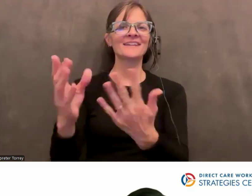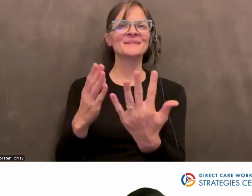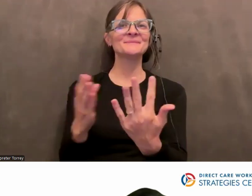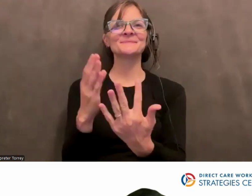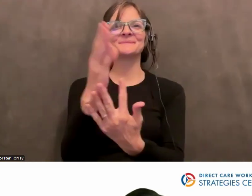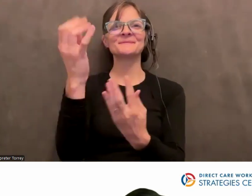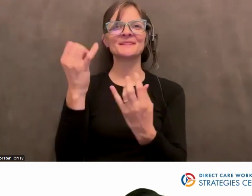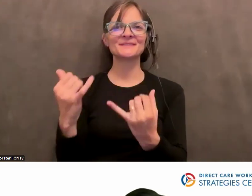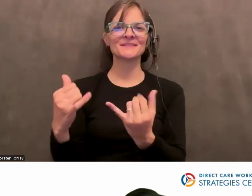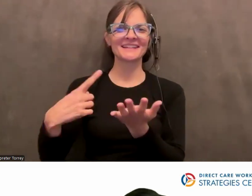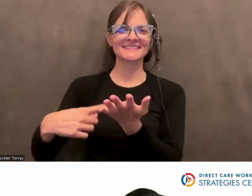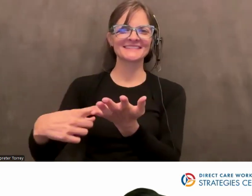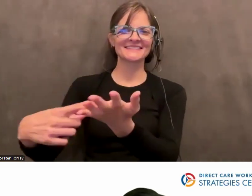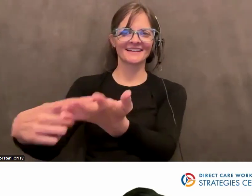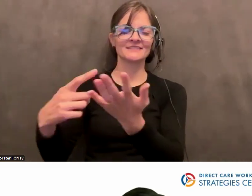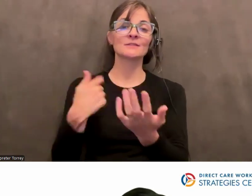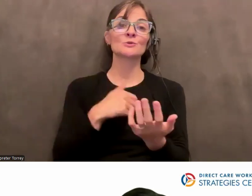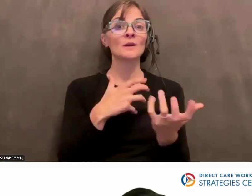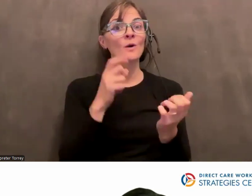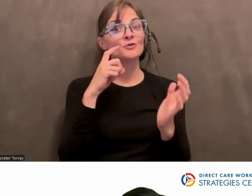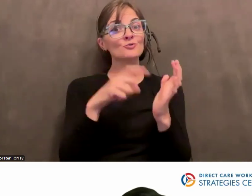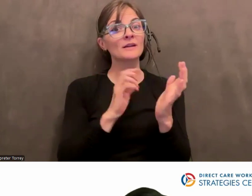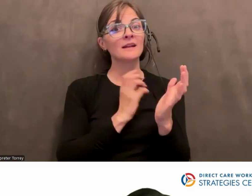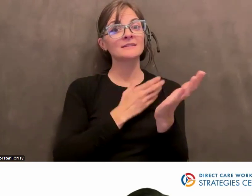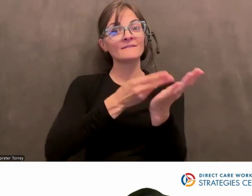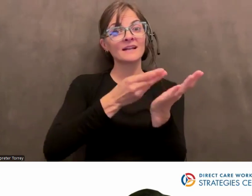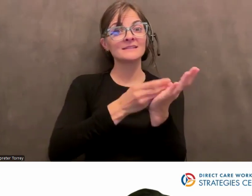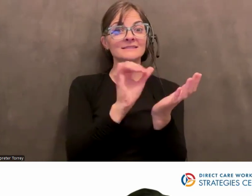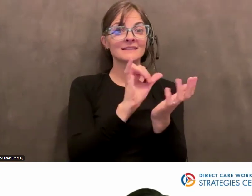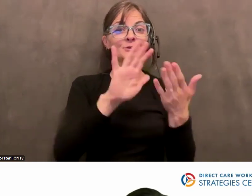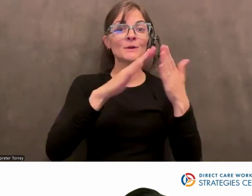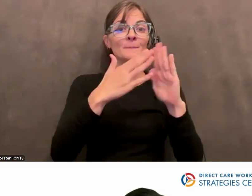of funders and our partners, the Administration for Community Living. We thank them for joining us today.